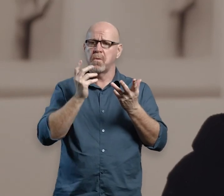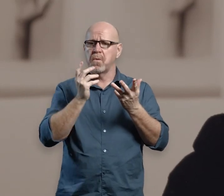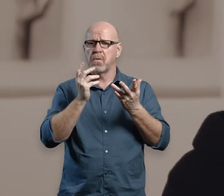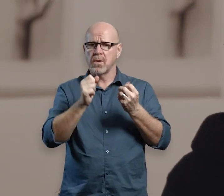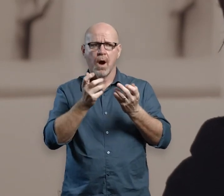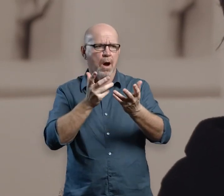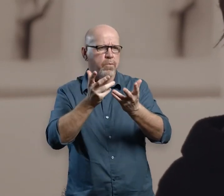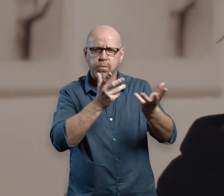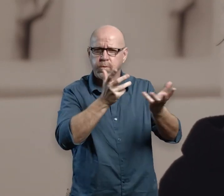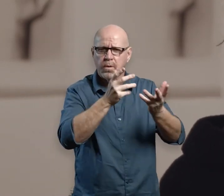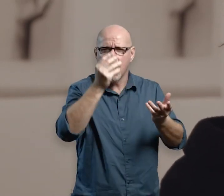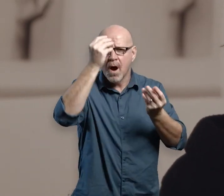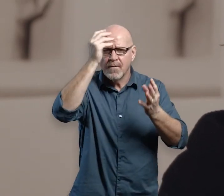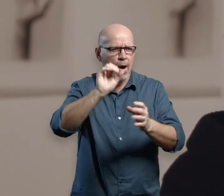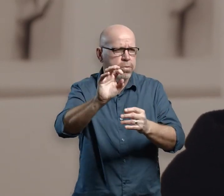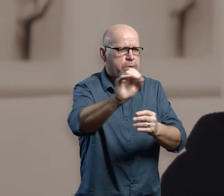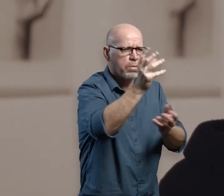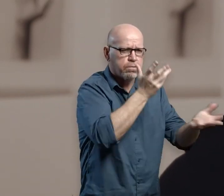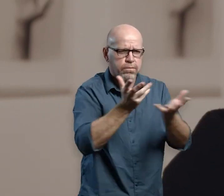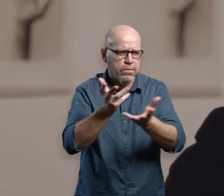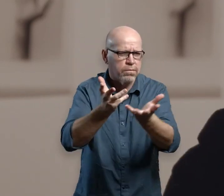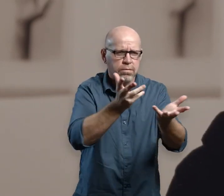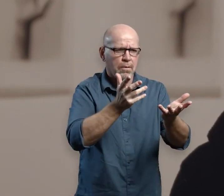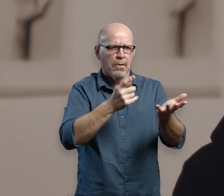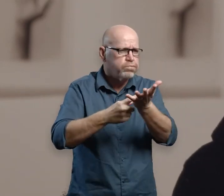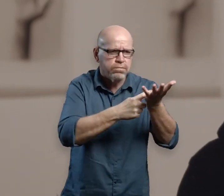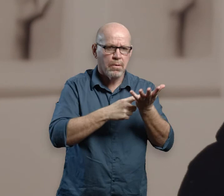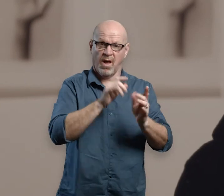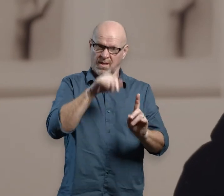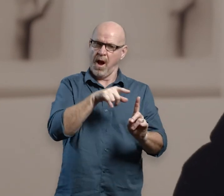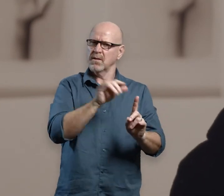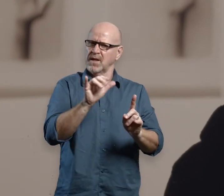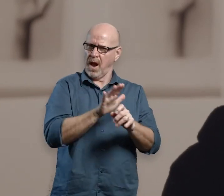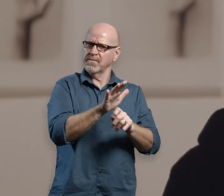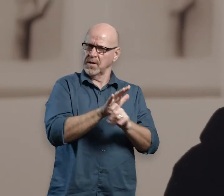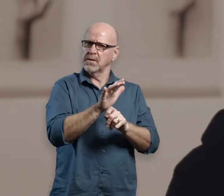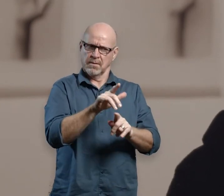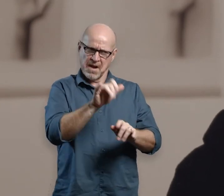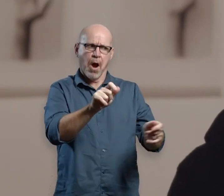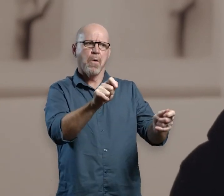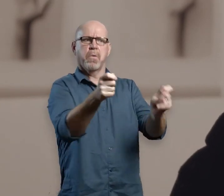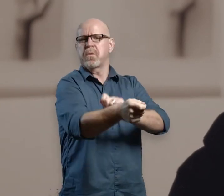more accessible but change the way we experience art and make art, that’s what got me, because